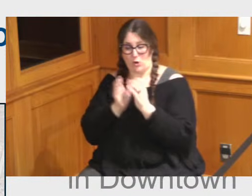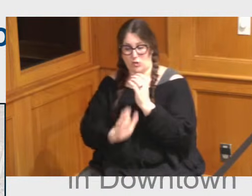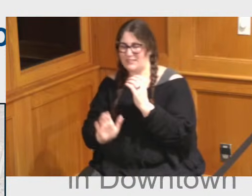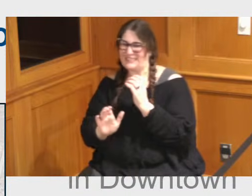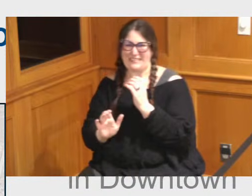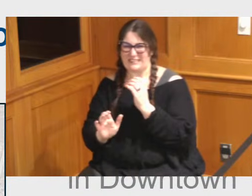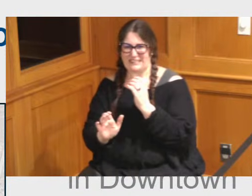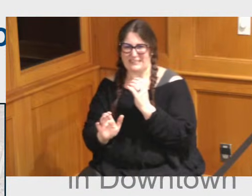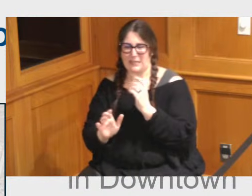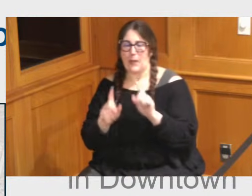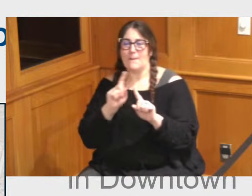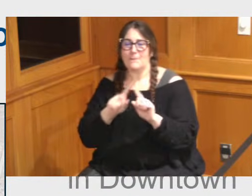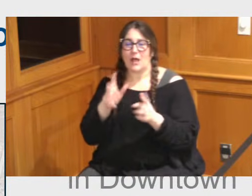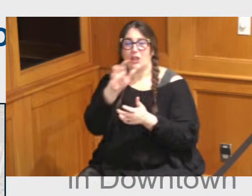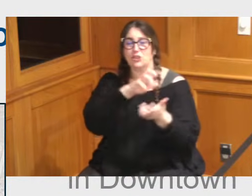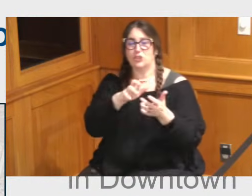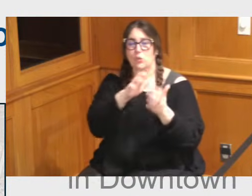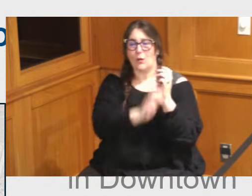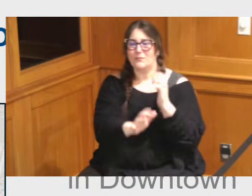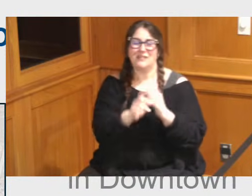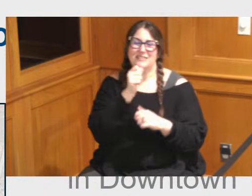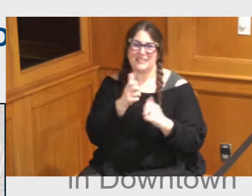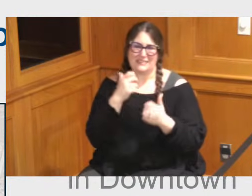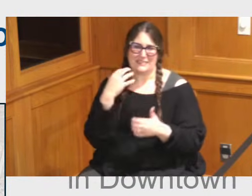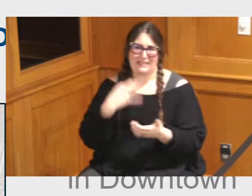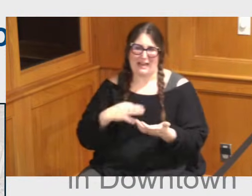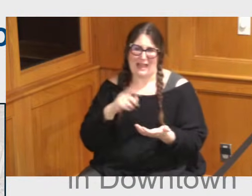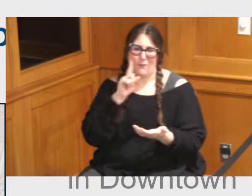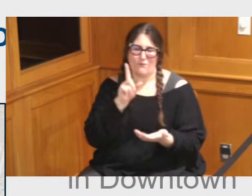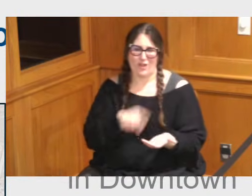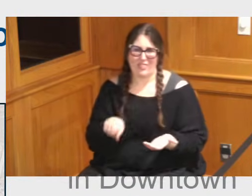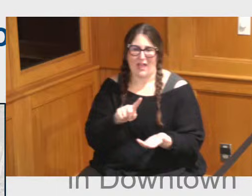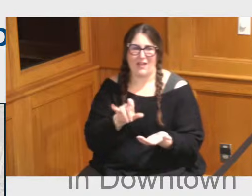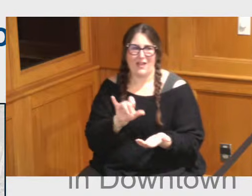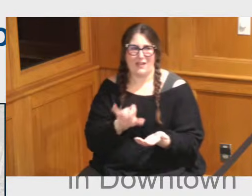the storm sewer. So that wasn't going to help. Wasn't going to help during a storm. Is there